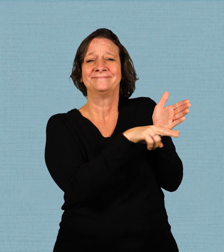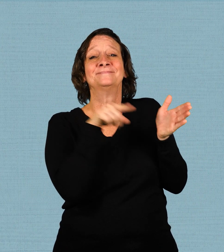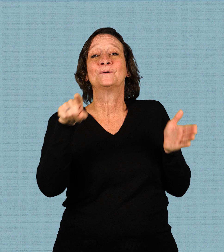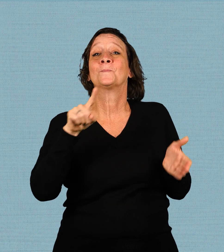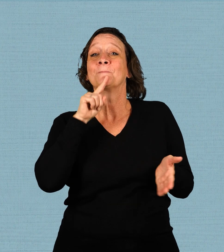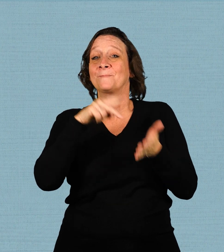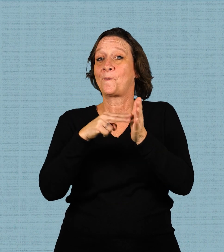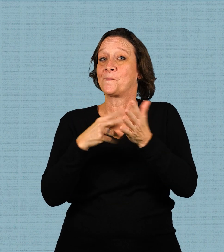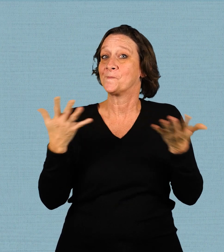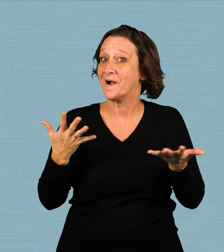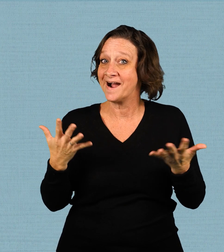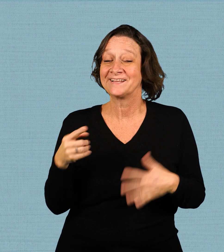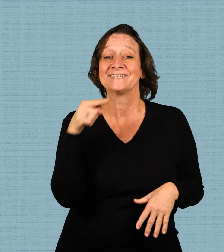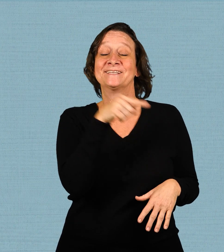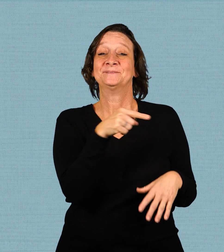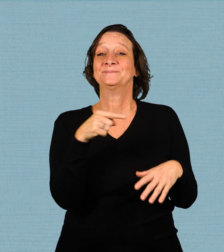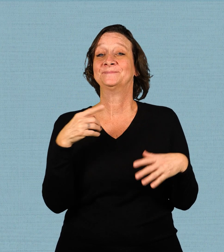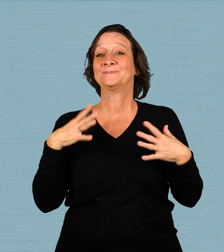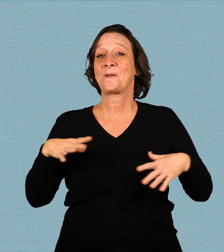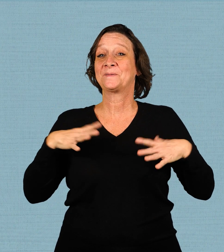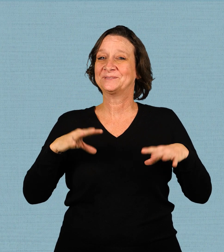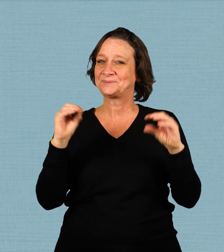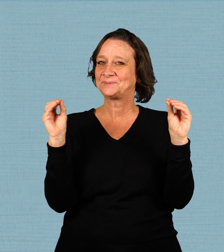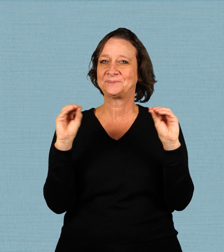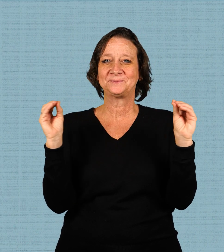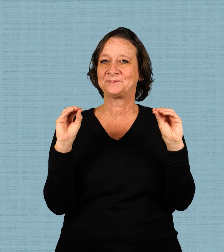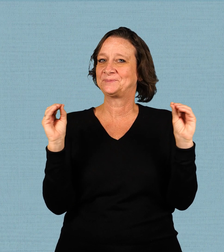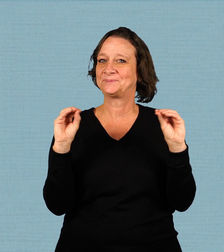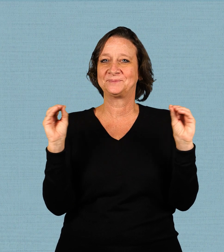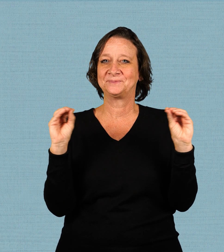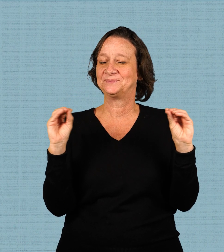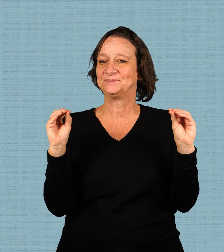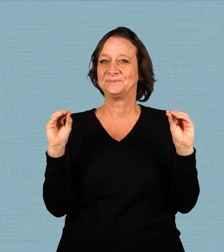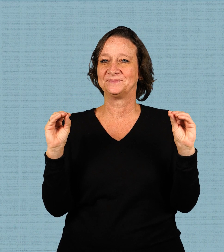he really means that he was not wearing clothes.